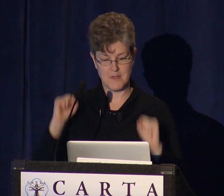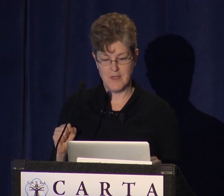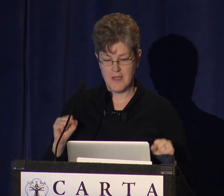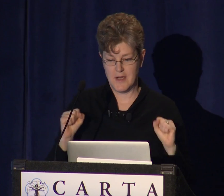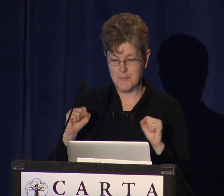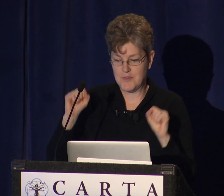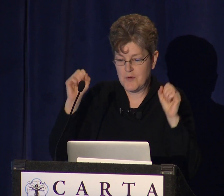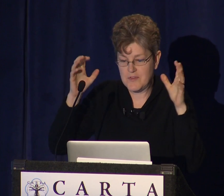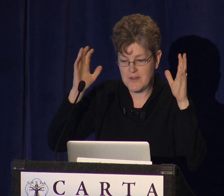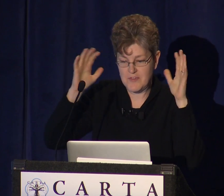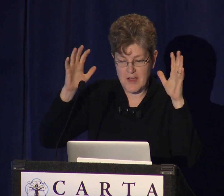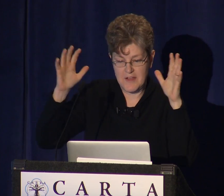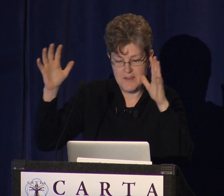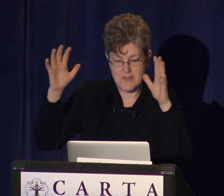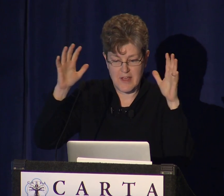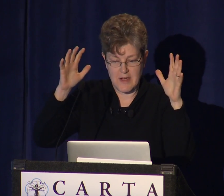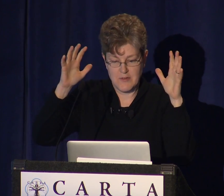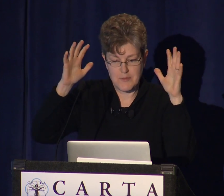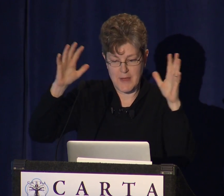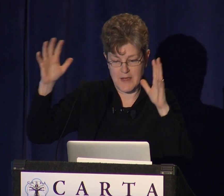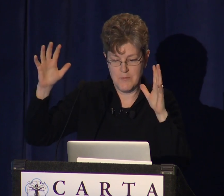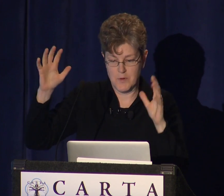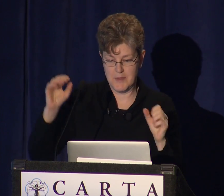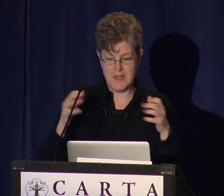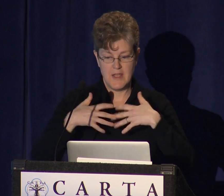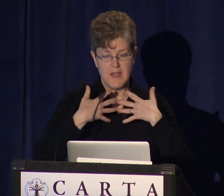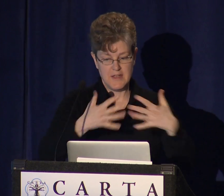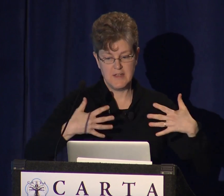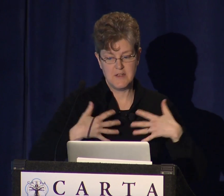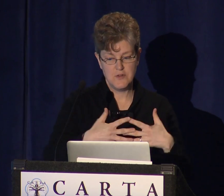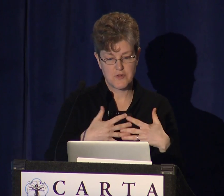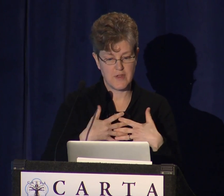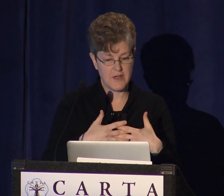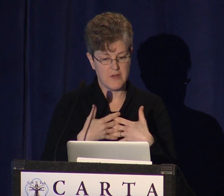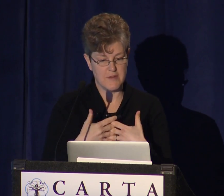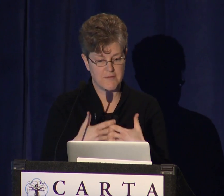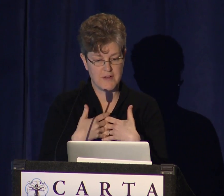So, he's going to sign these nouns, man and woman and in the neutral area in front